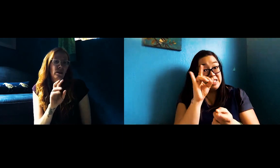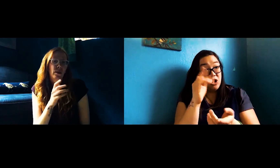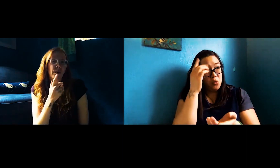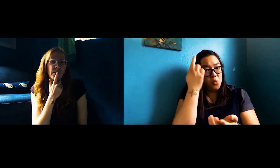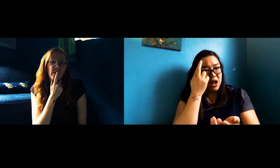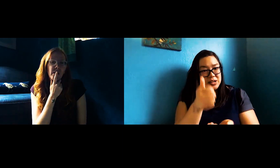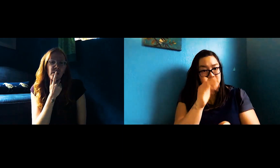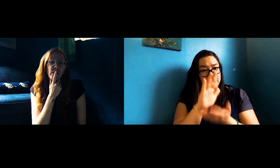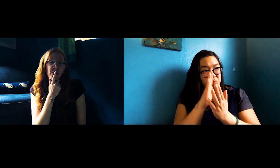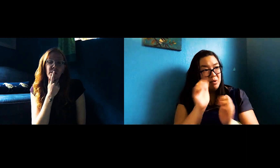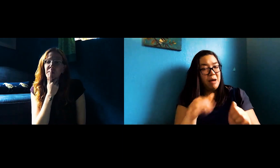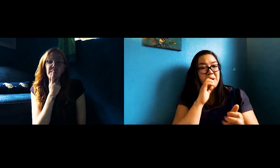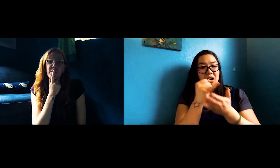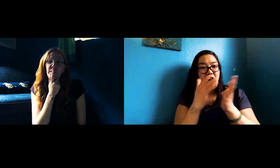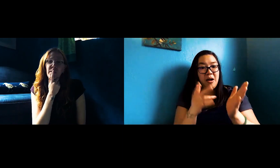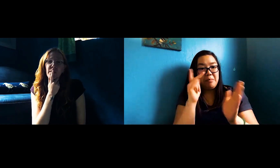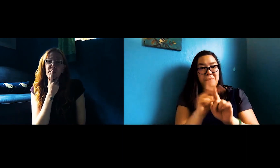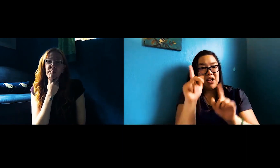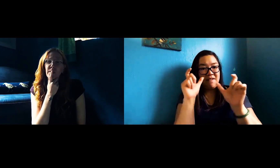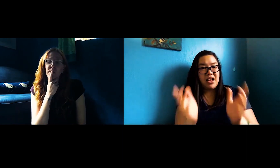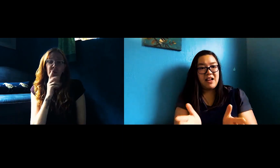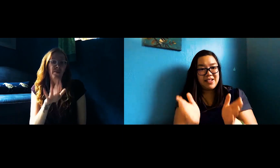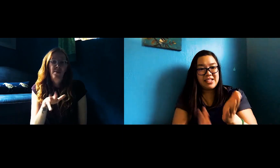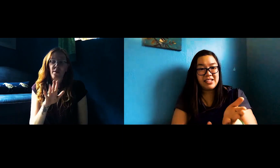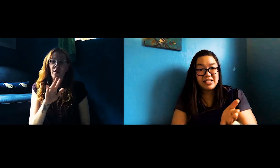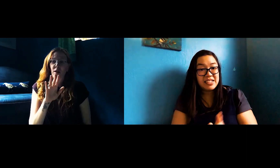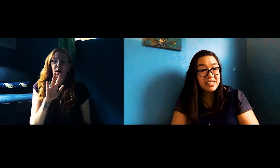So when did you realize that you could become an artist? A professional photographer?